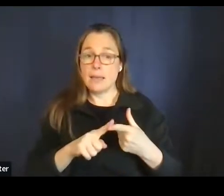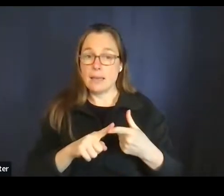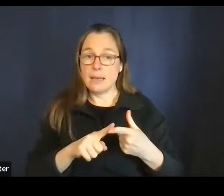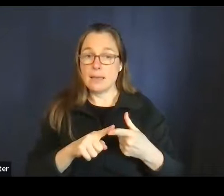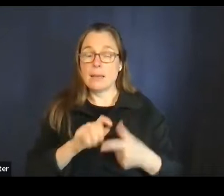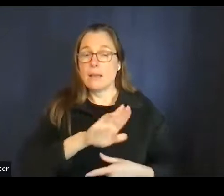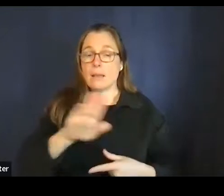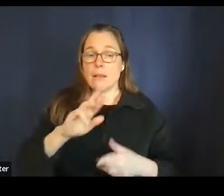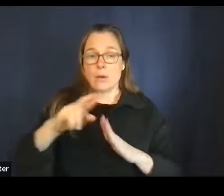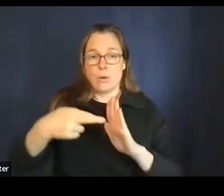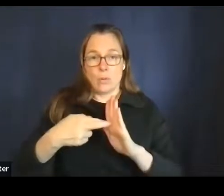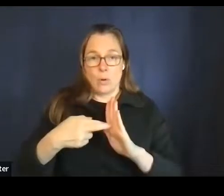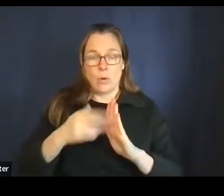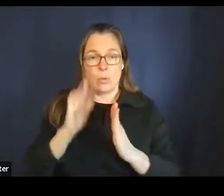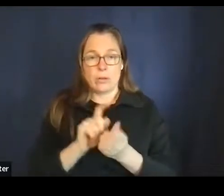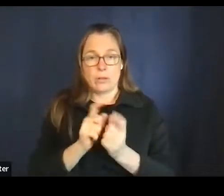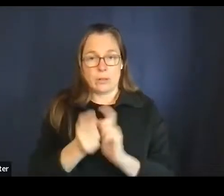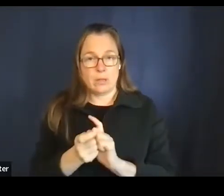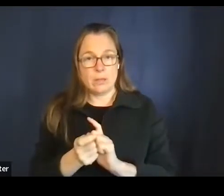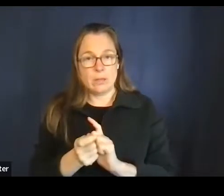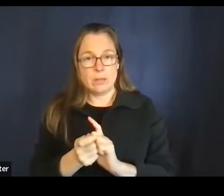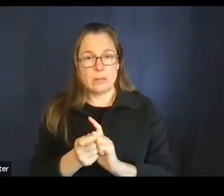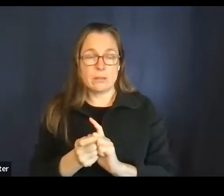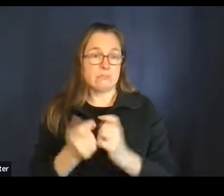that is now shifting towards being a full time legislative body